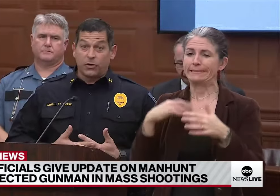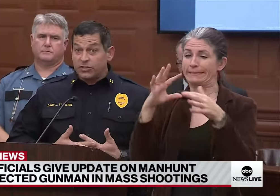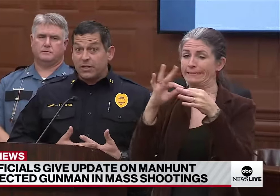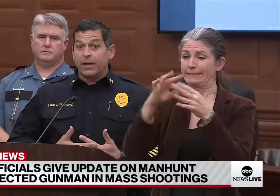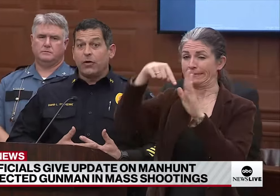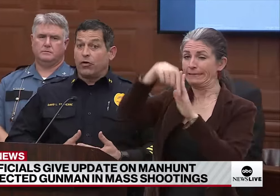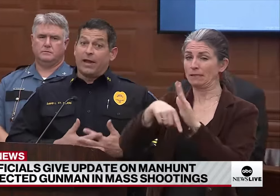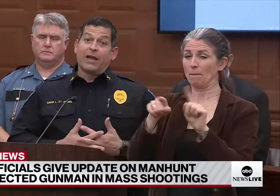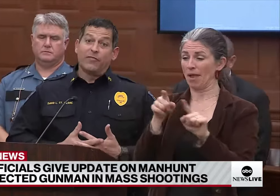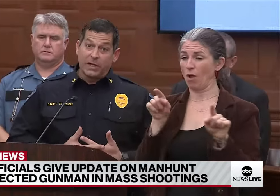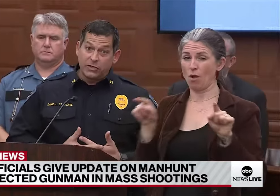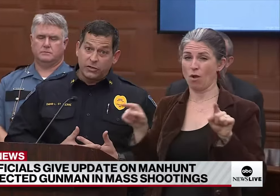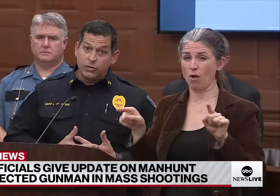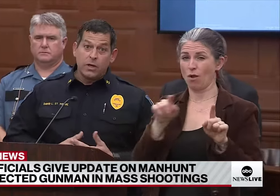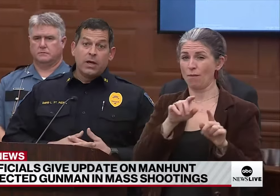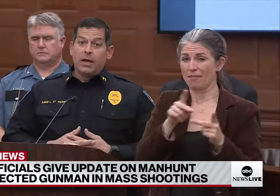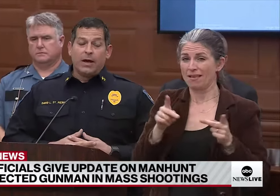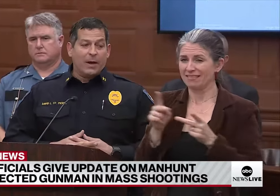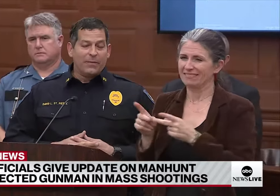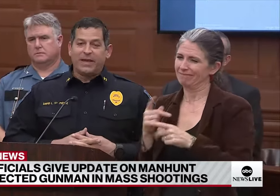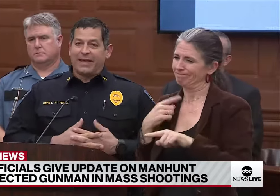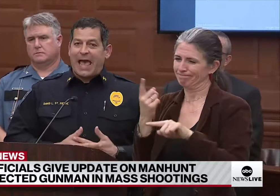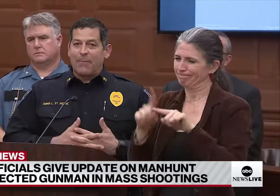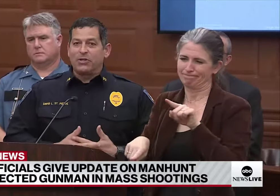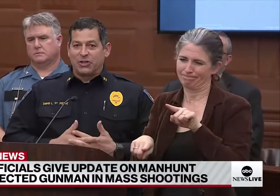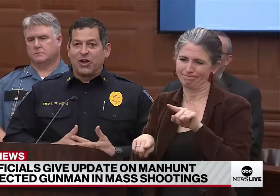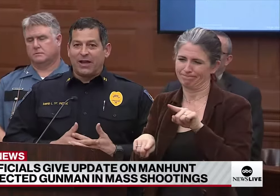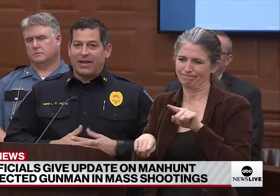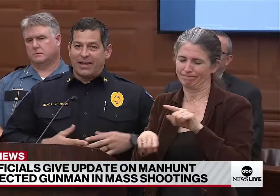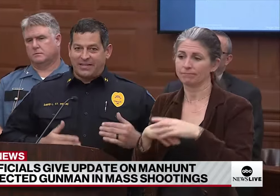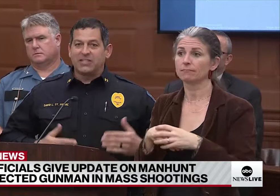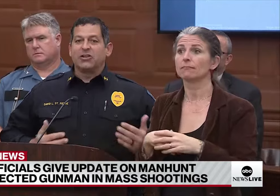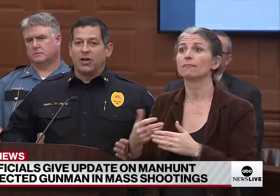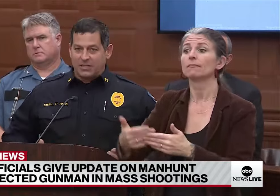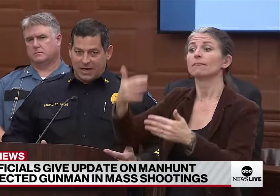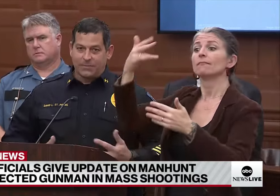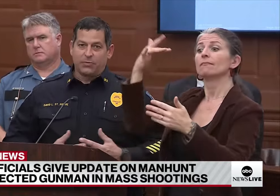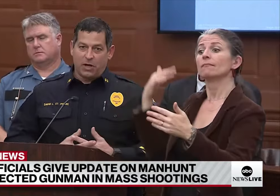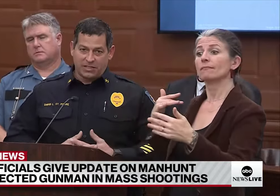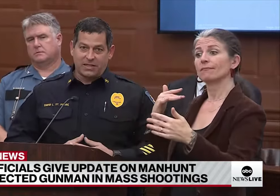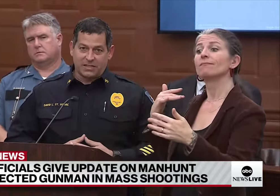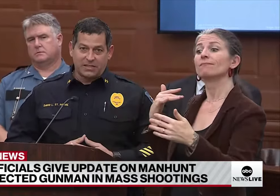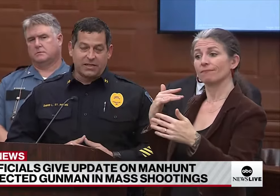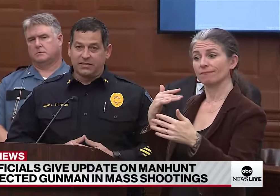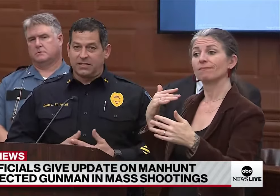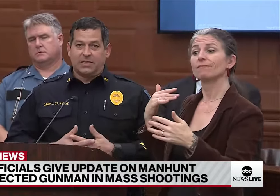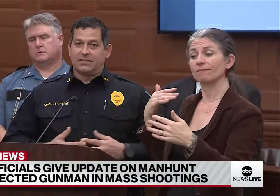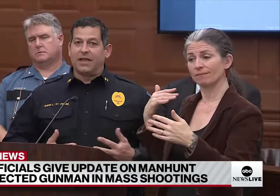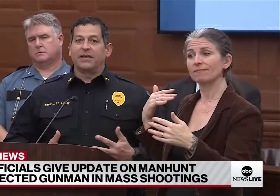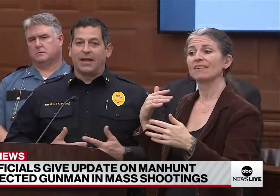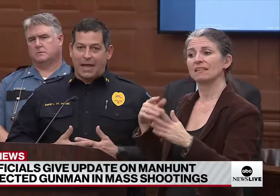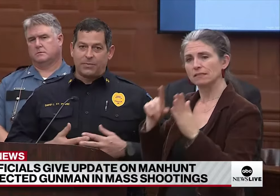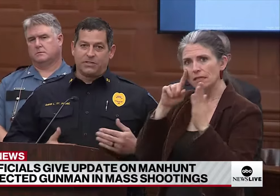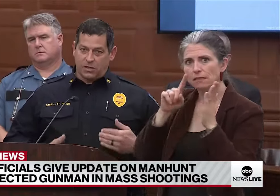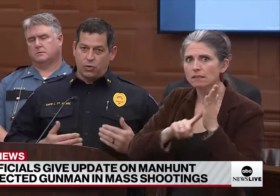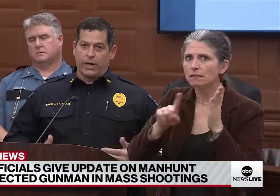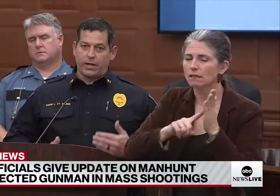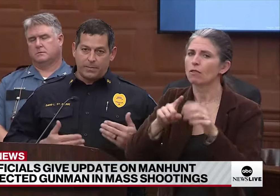AGAIN I THE STATE POLICE HAS THE LEAD ON THIS INVESTIGATION. I CAN'T COMMENT ON THAT. I CAN TELL YOU THAT IN SCENES THAT I HAVE INVESTIGATED PERSONALLY OR THAT I'VE BEEN